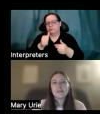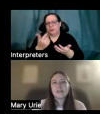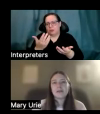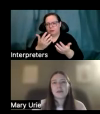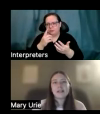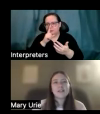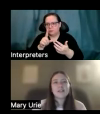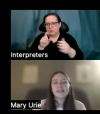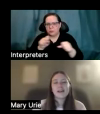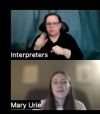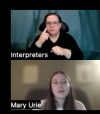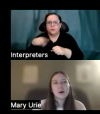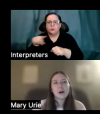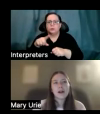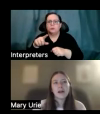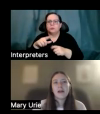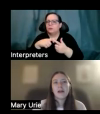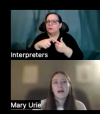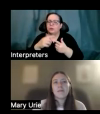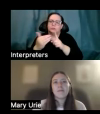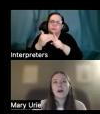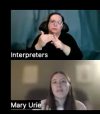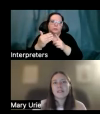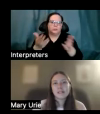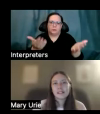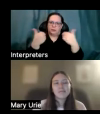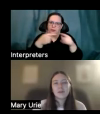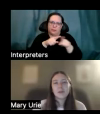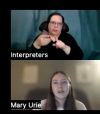just as a reminder, just to come as you are, obviously, you want